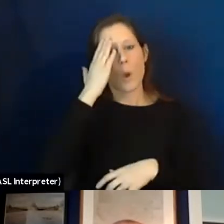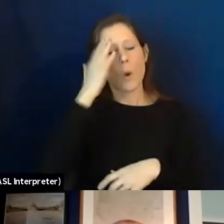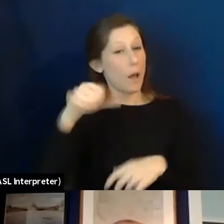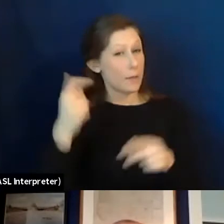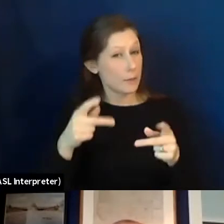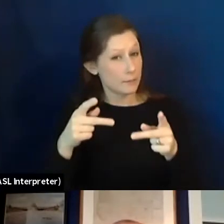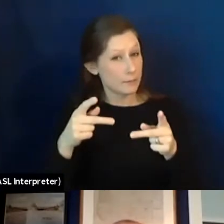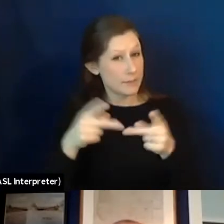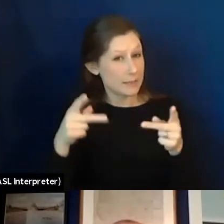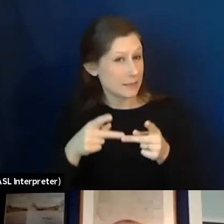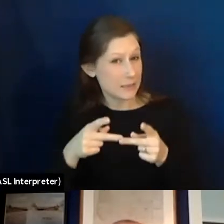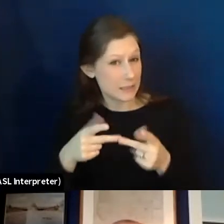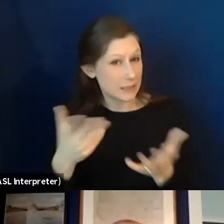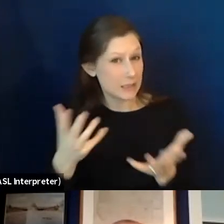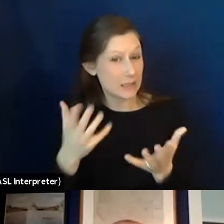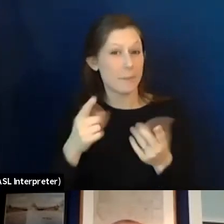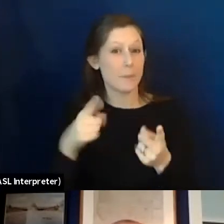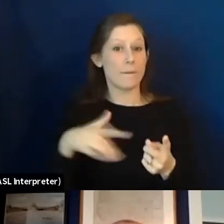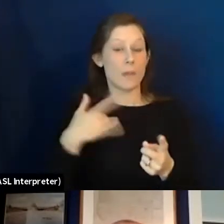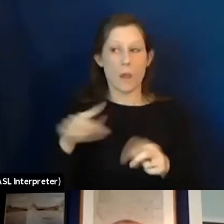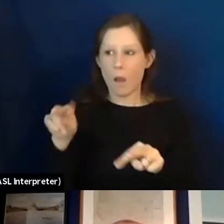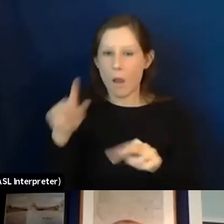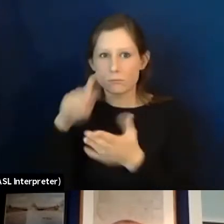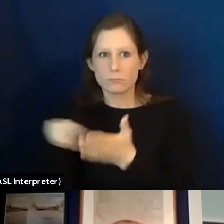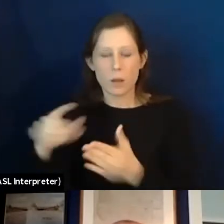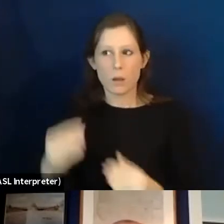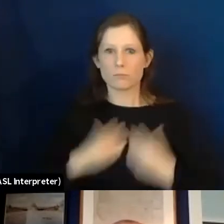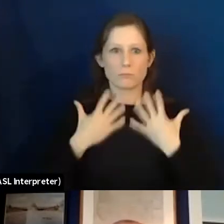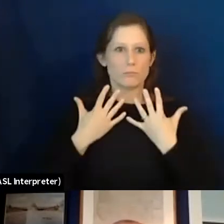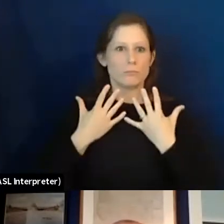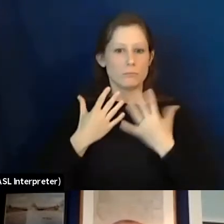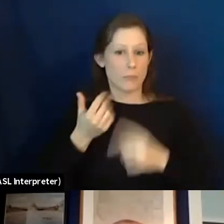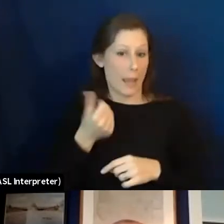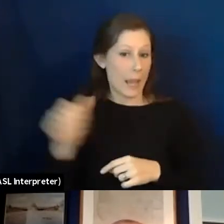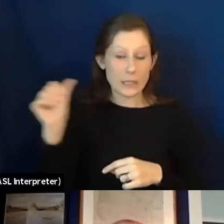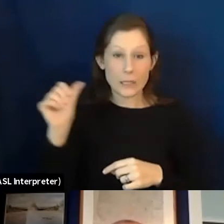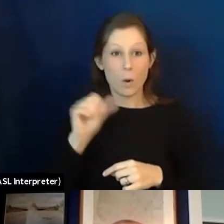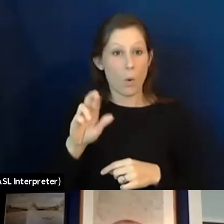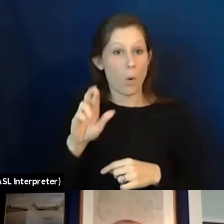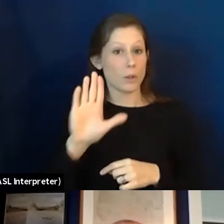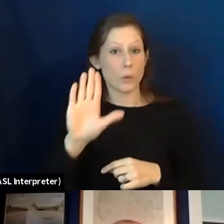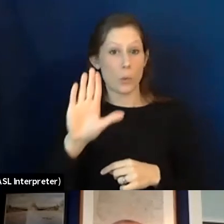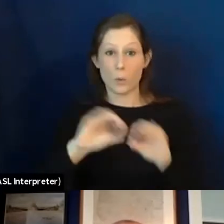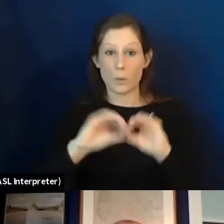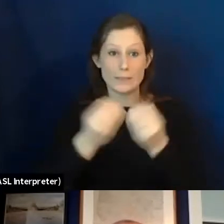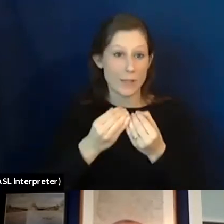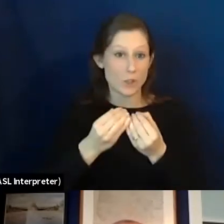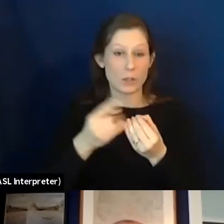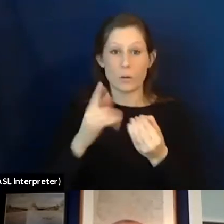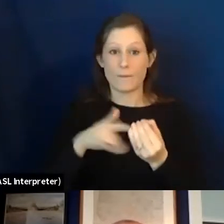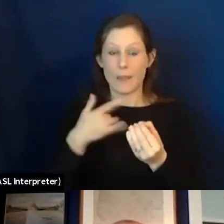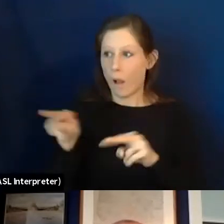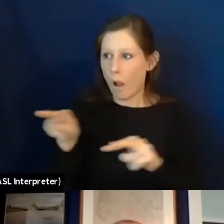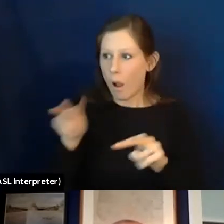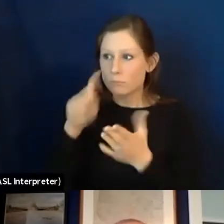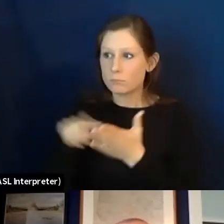um that are inspiring you um or your organizations and where you're getting these ideas from